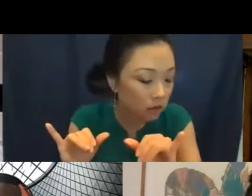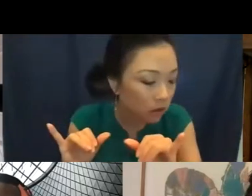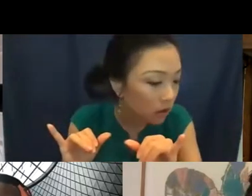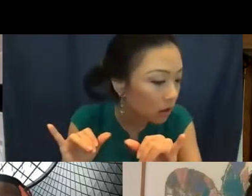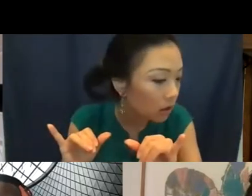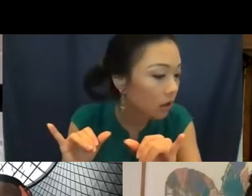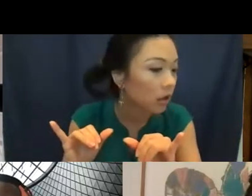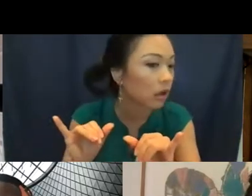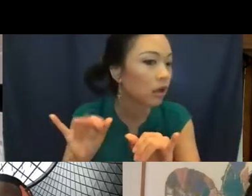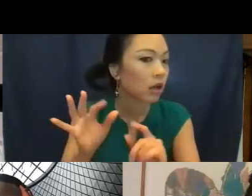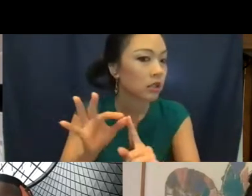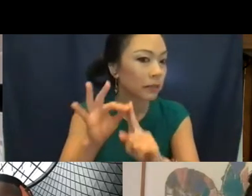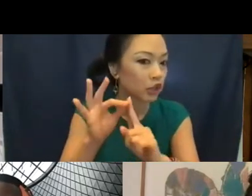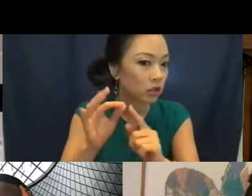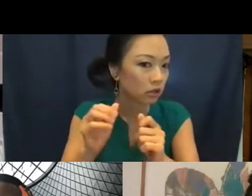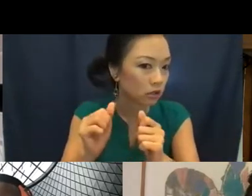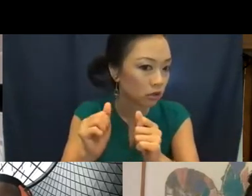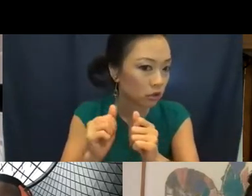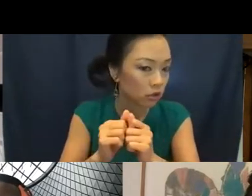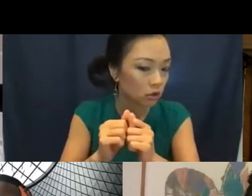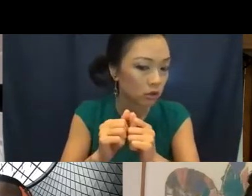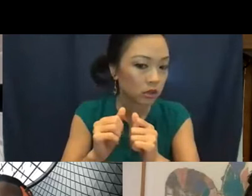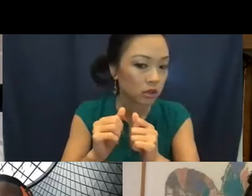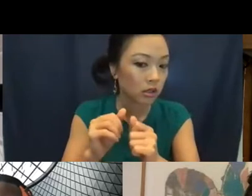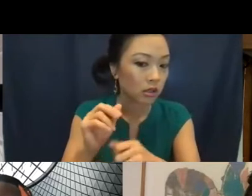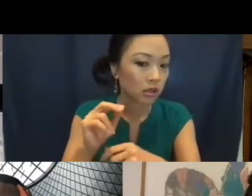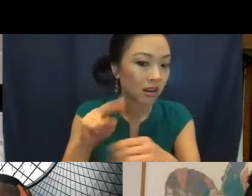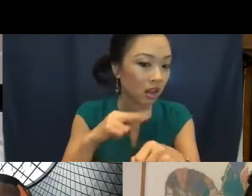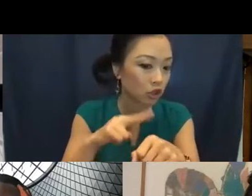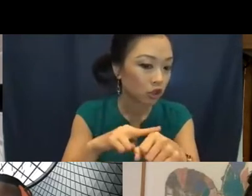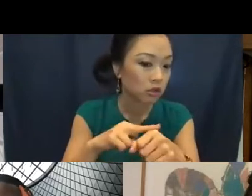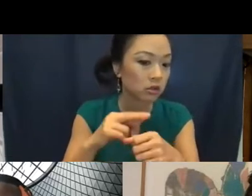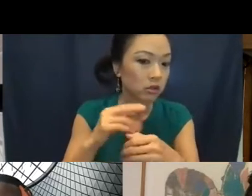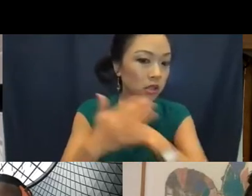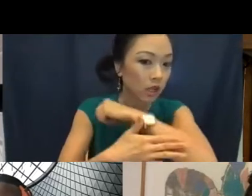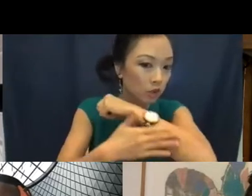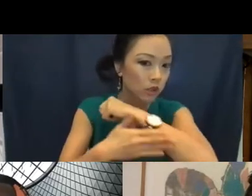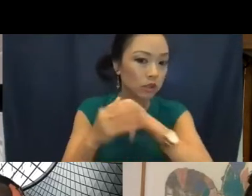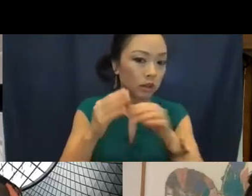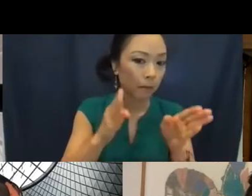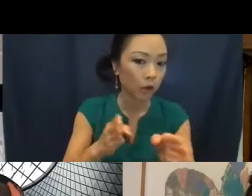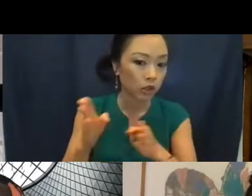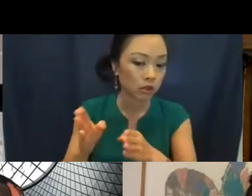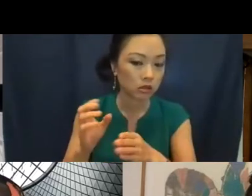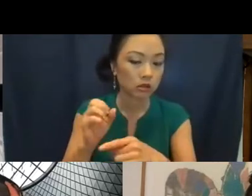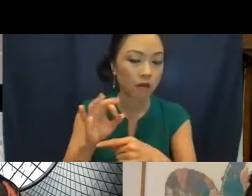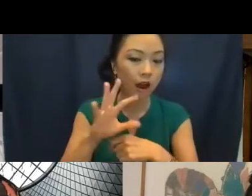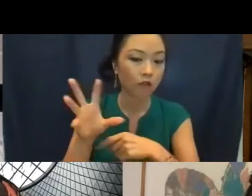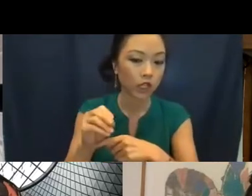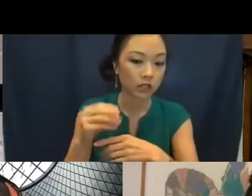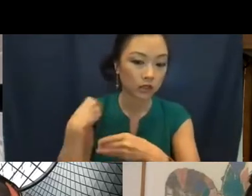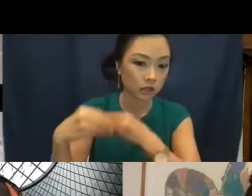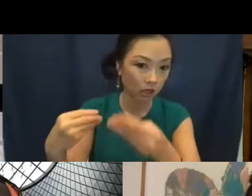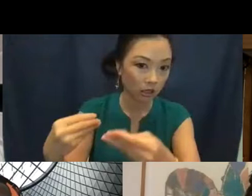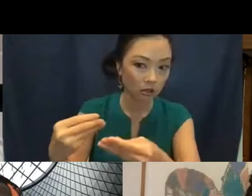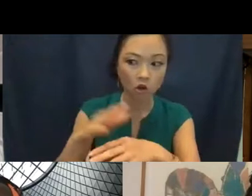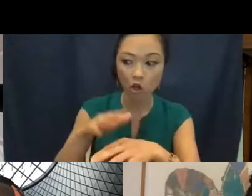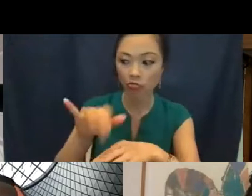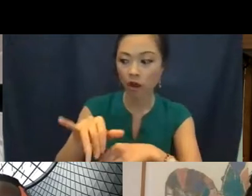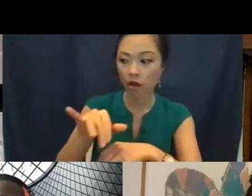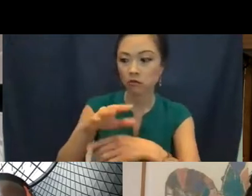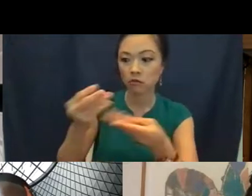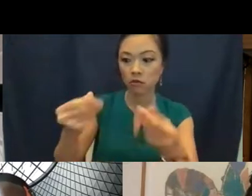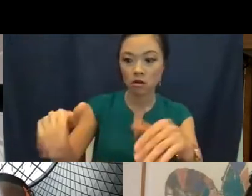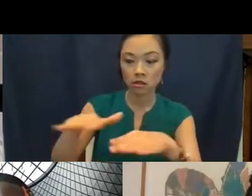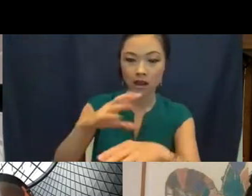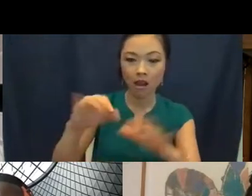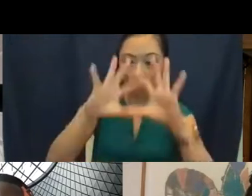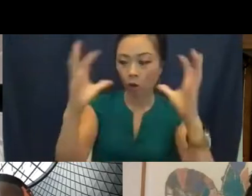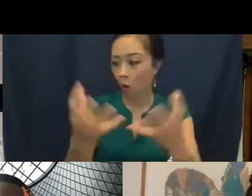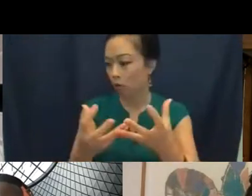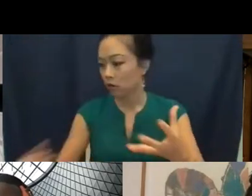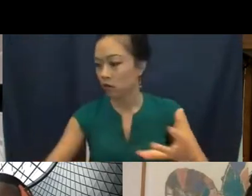especially pertaining to nations, counties and persons of African descendanted on the continent .